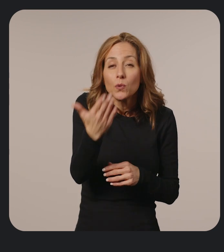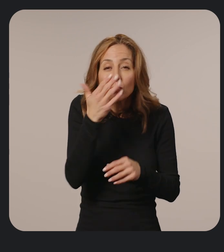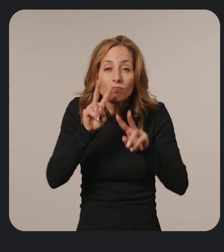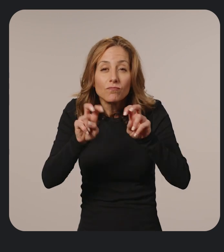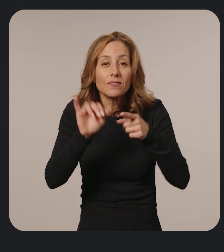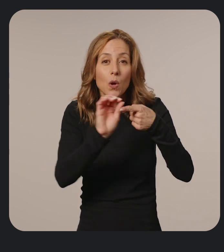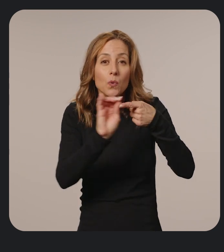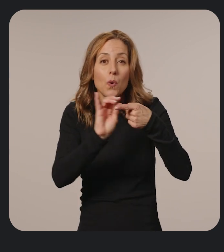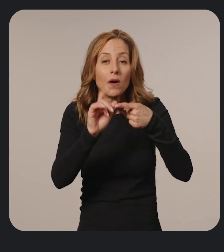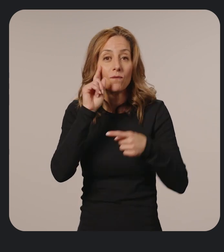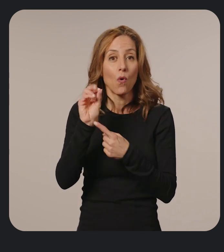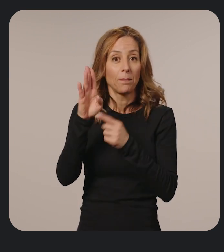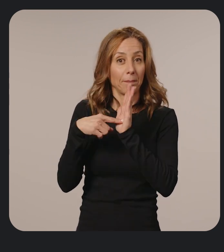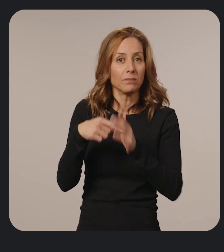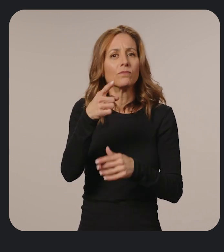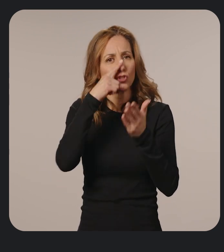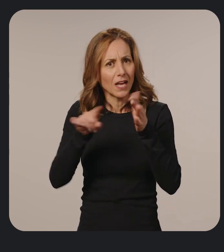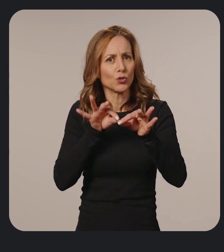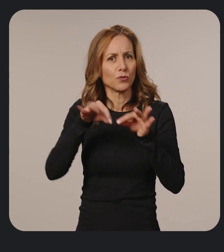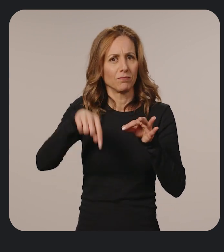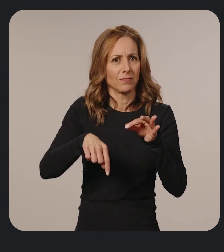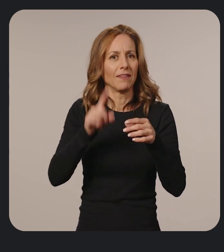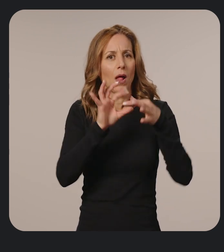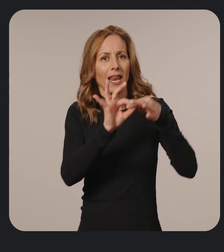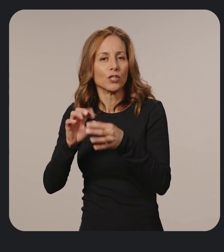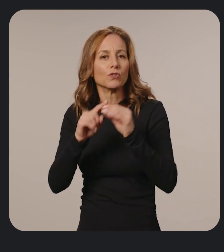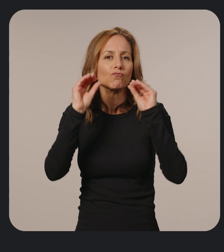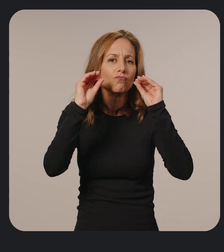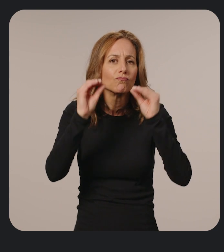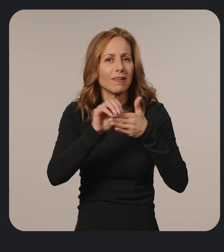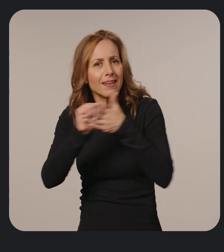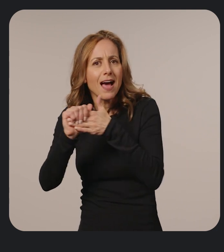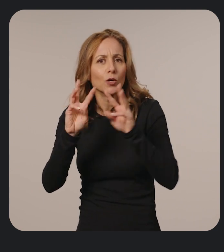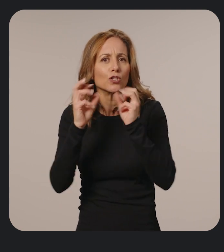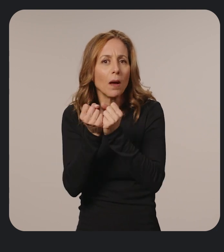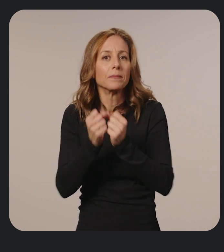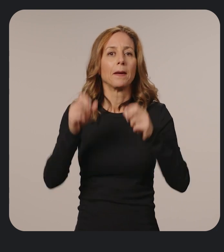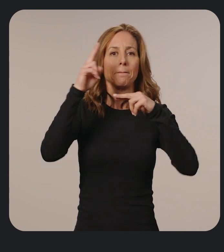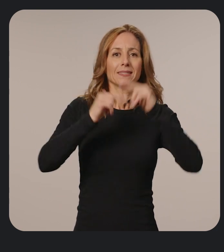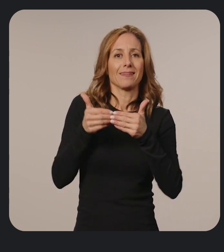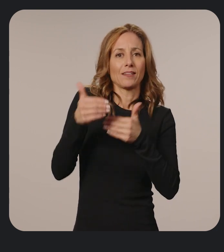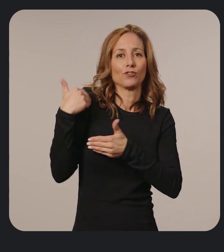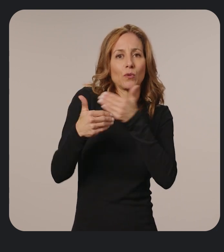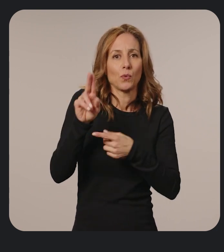If you'd like a closer look at the code for the orb example, check the description below for a link to our instructor-led workshop, Building Next Generation UIs